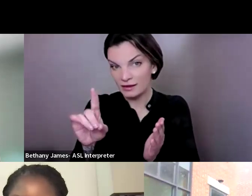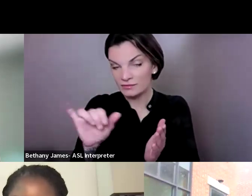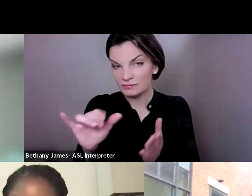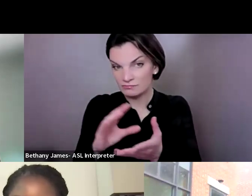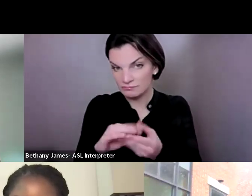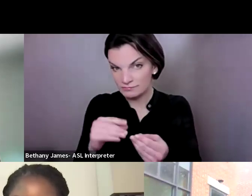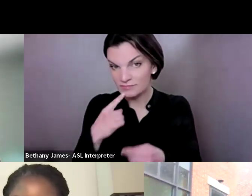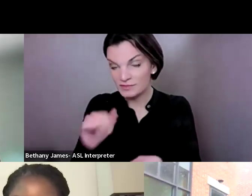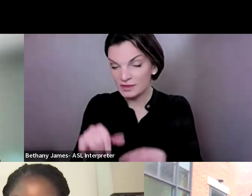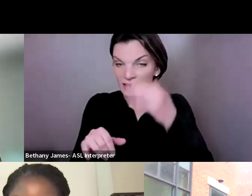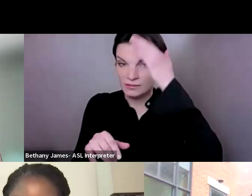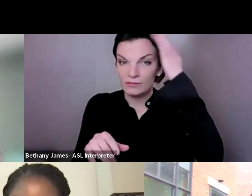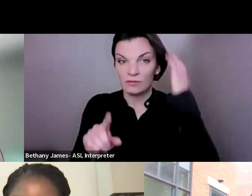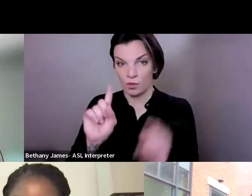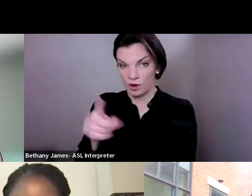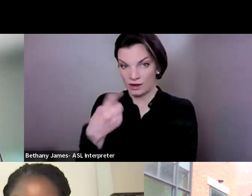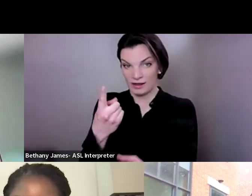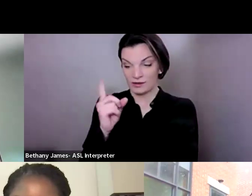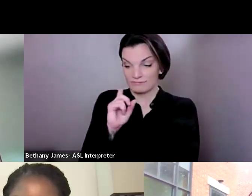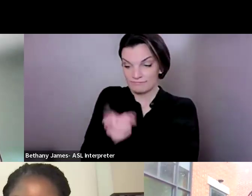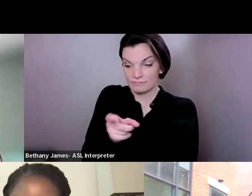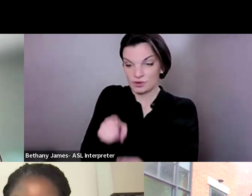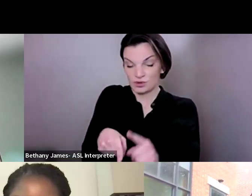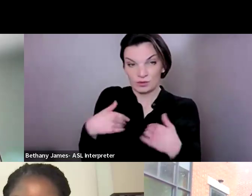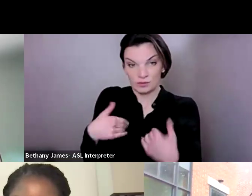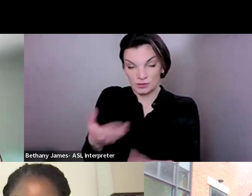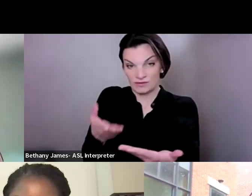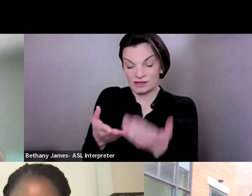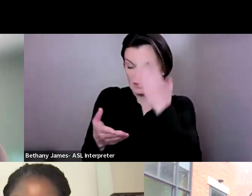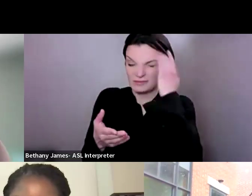the dollar that goes to a person's services should actually go directly to the people providing that